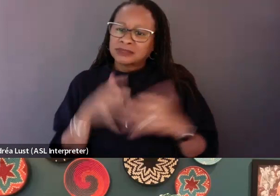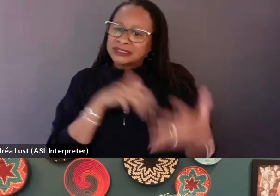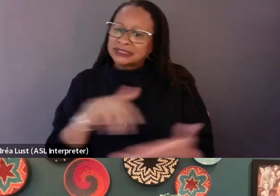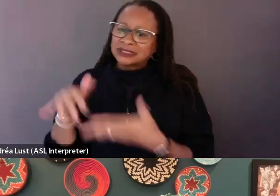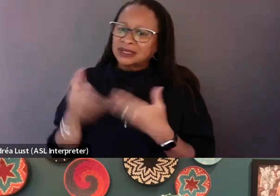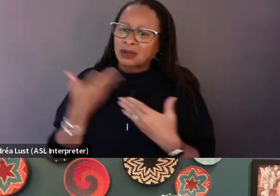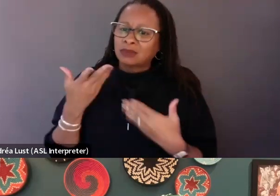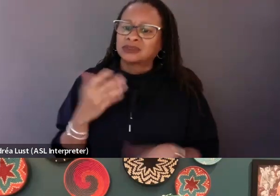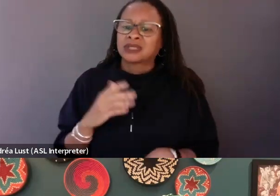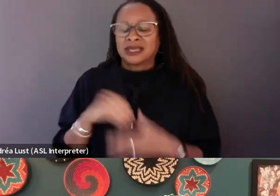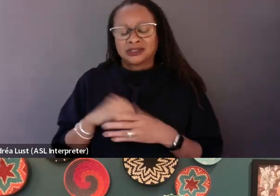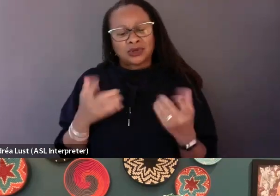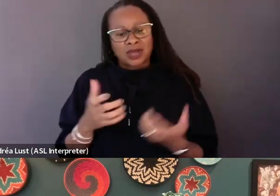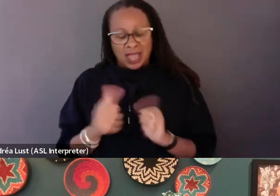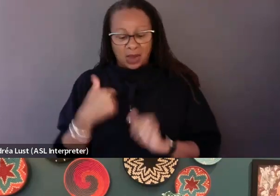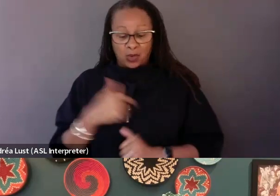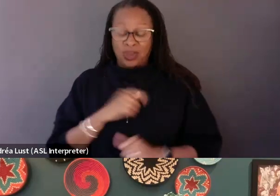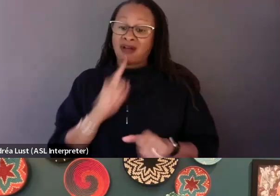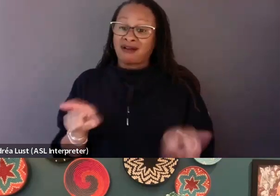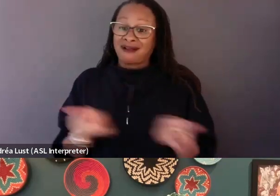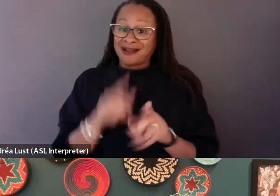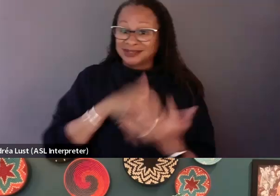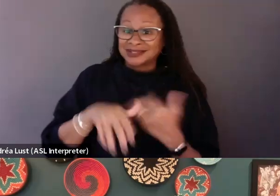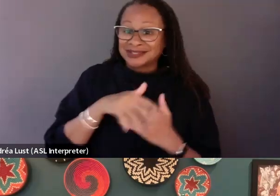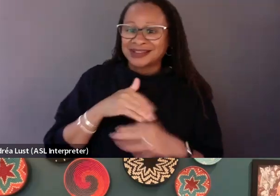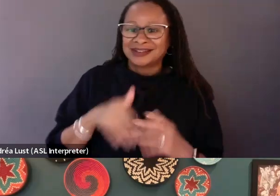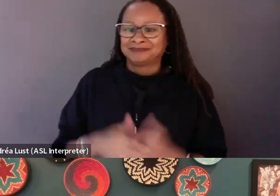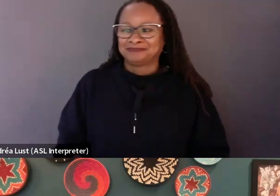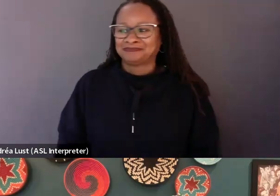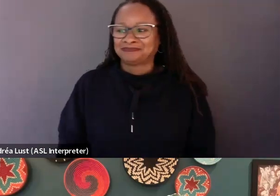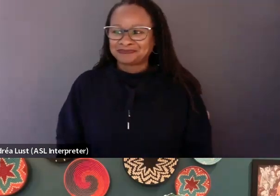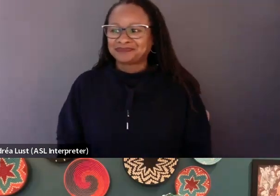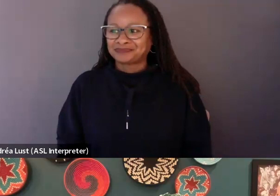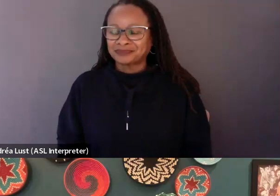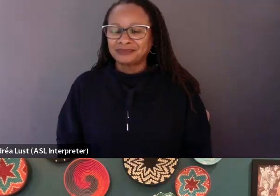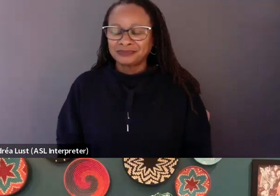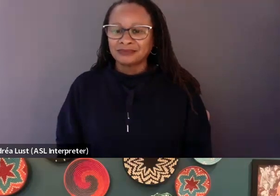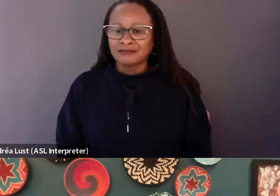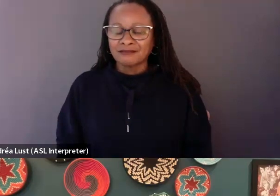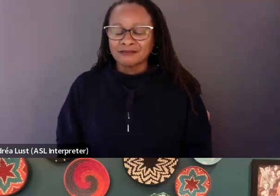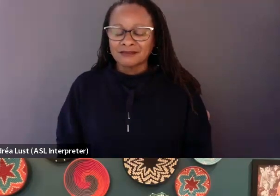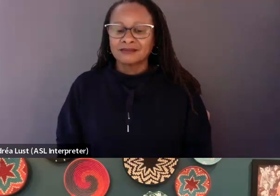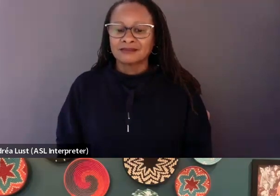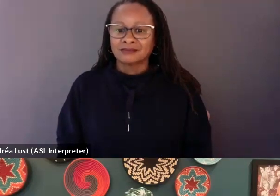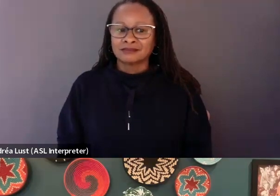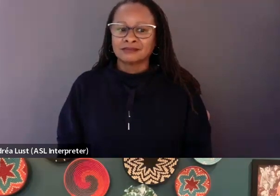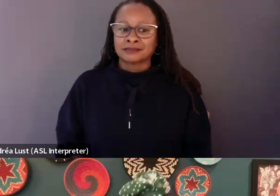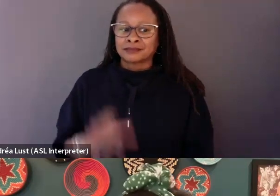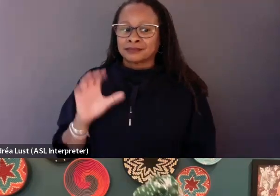into how we are as a society. Yes, I think that's what makes your film so universal,